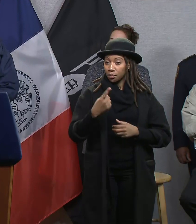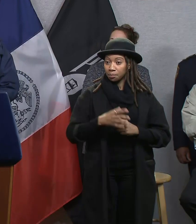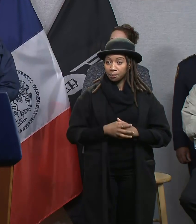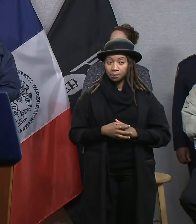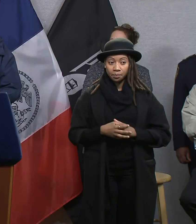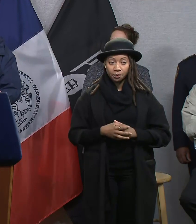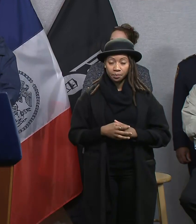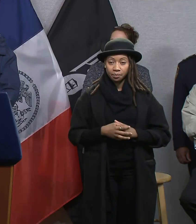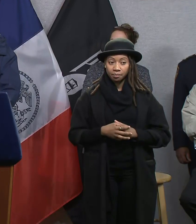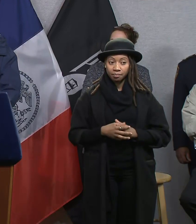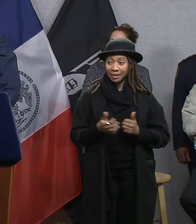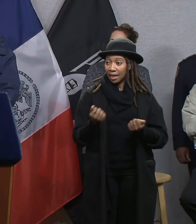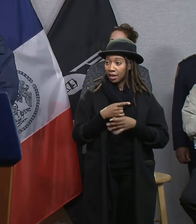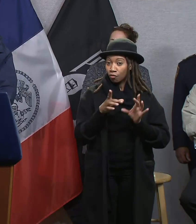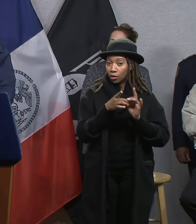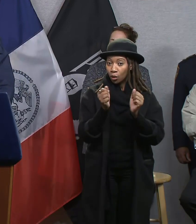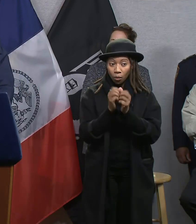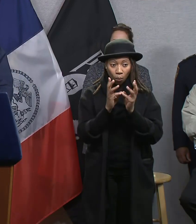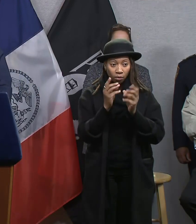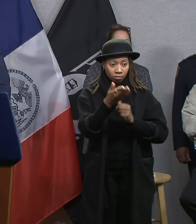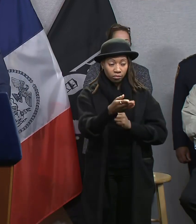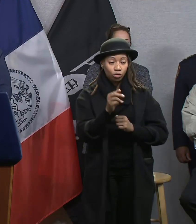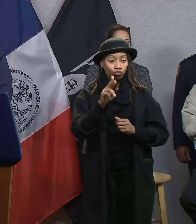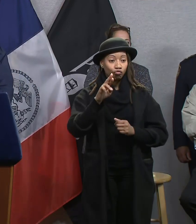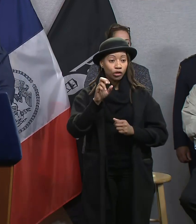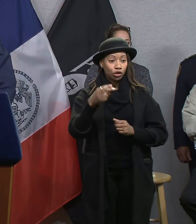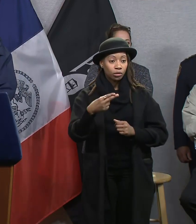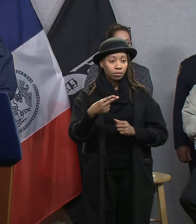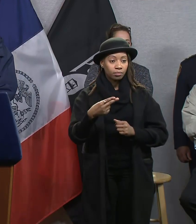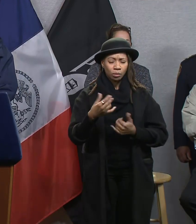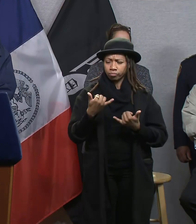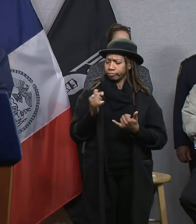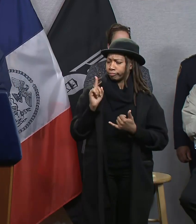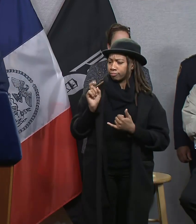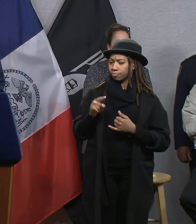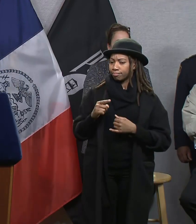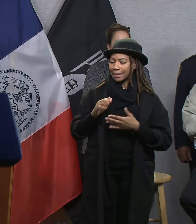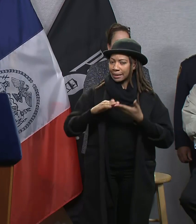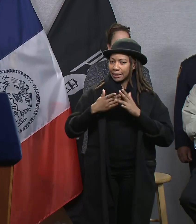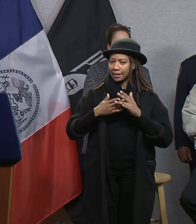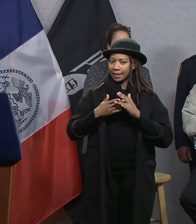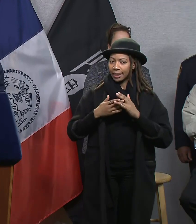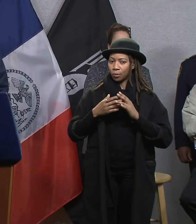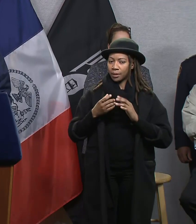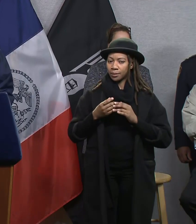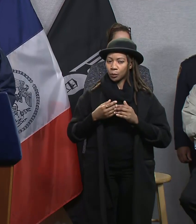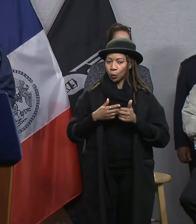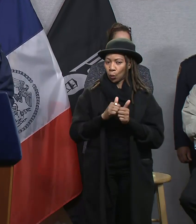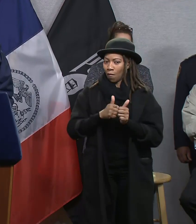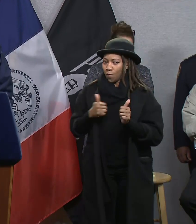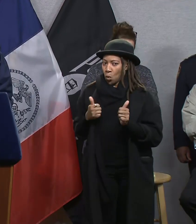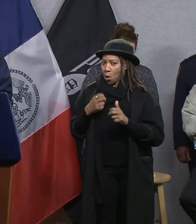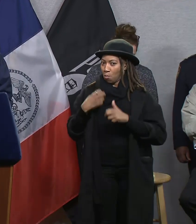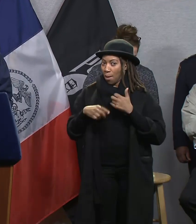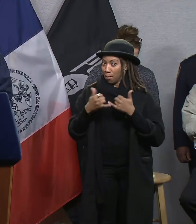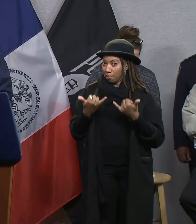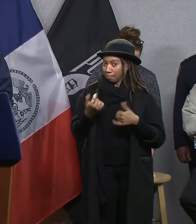ON THE WEATHER AND THEN SOME O-TFFOP IC QUESTIONS ON THE WEATHER SITUATION. ANYTHING RELATED